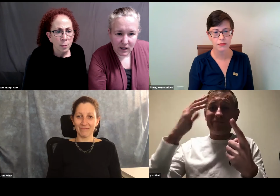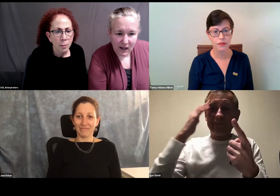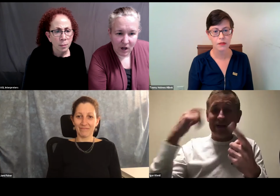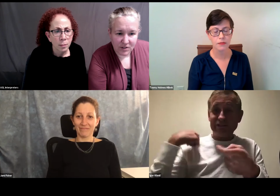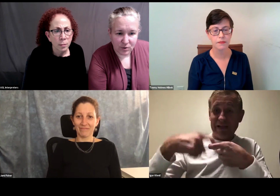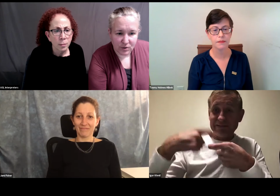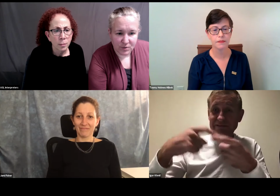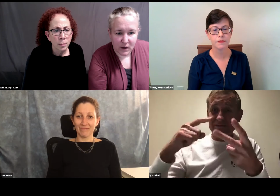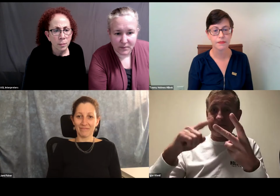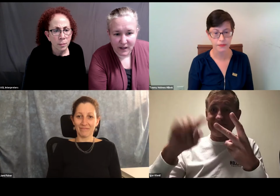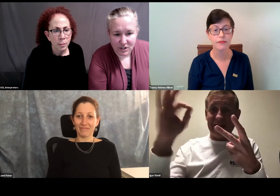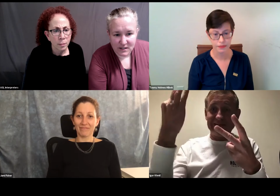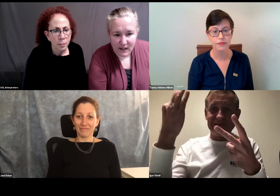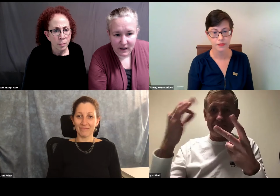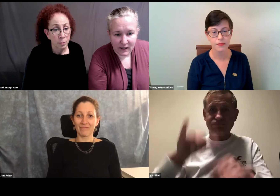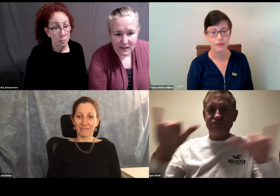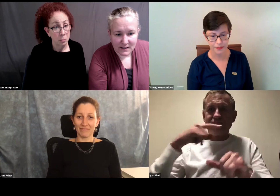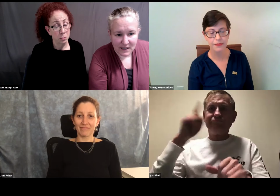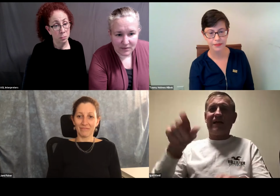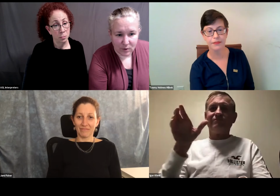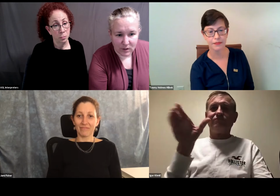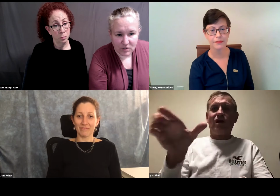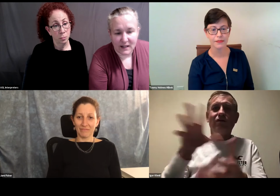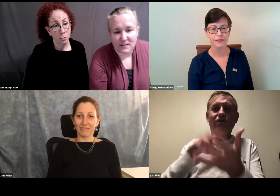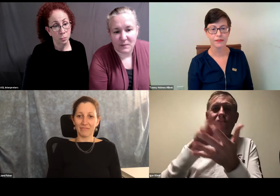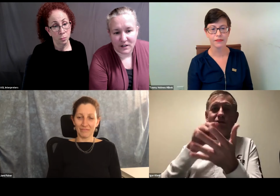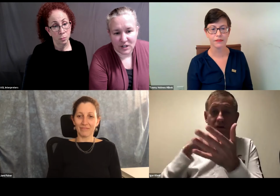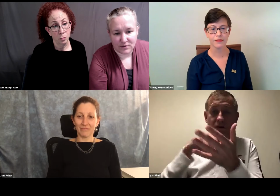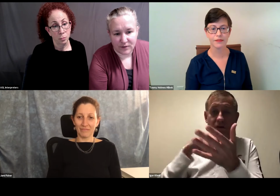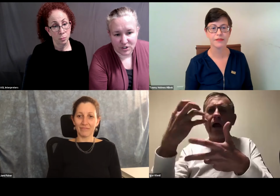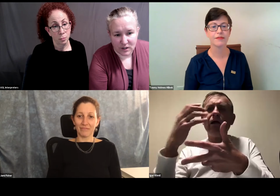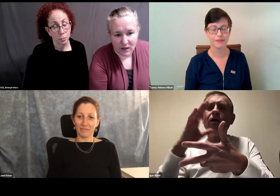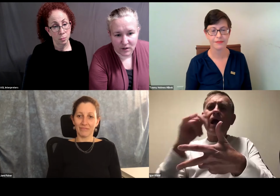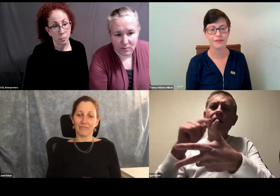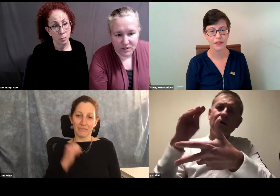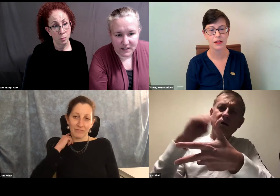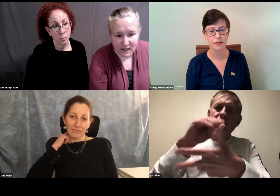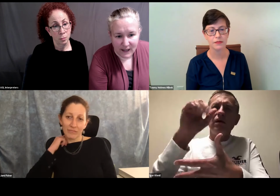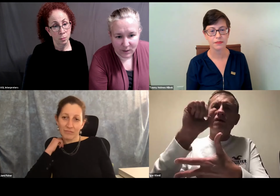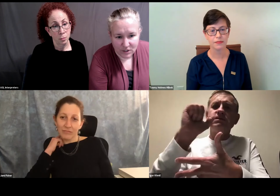Have all schools, well, I should say let's say for you said, Spanish and French or the other, most studied languages.